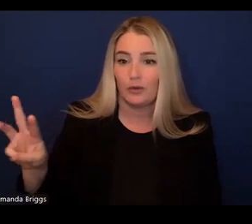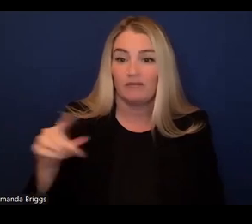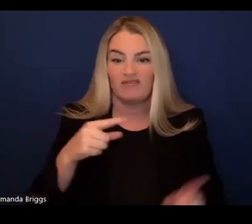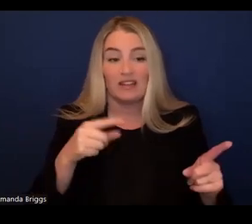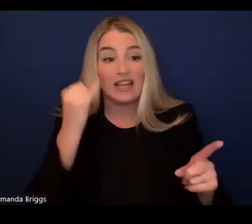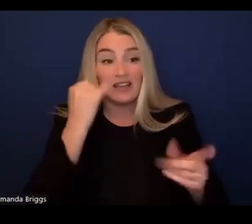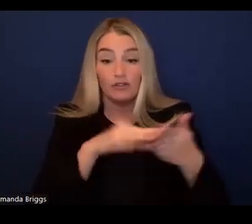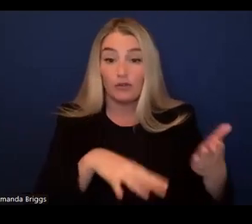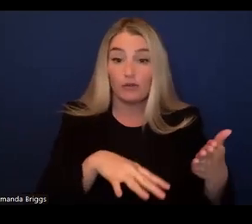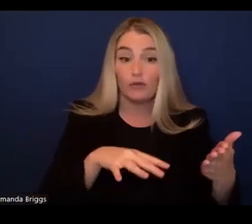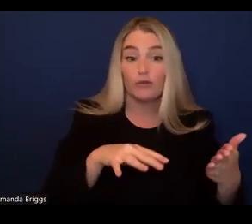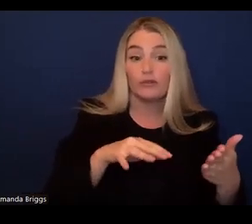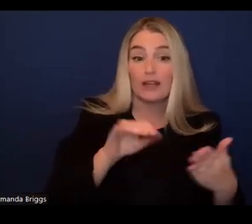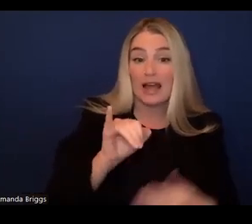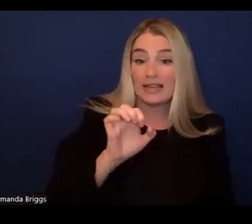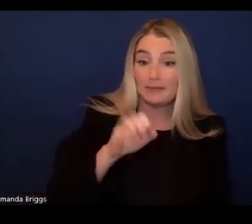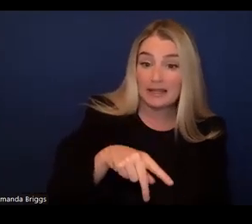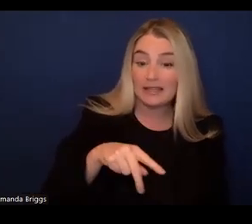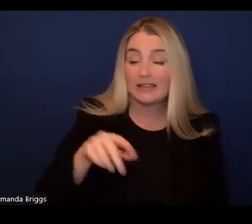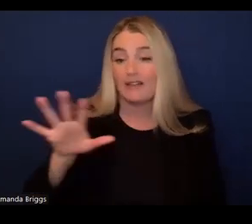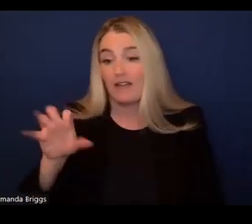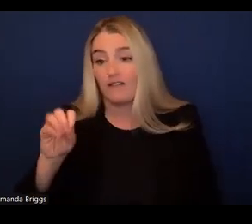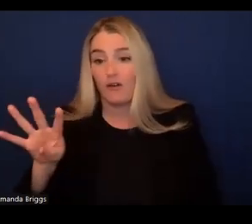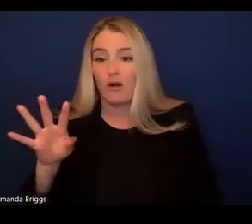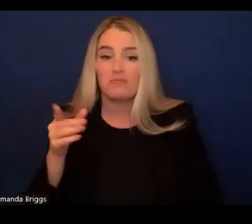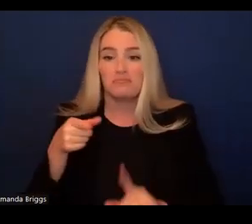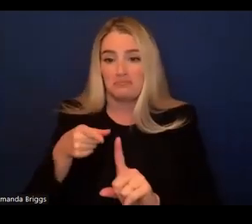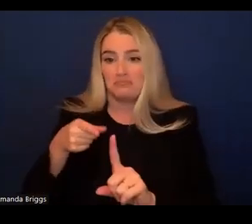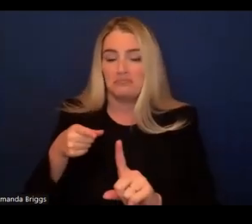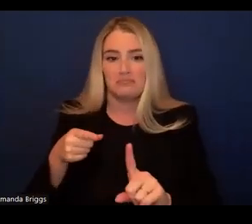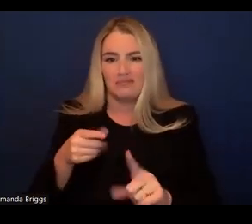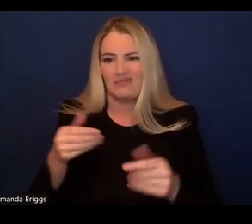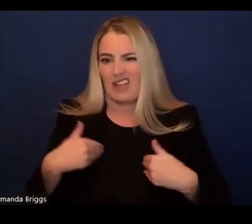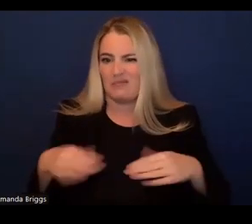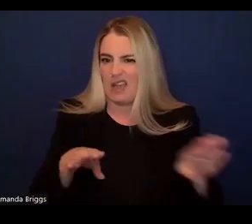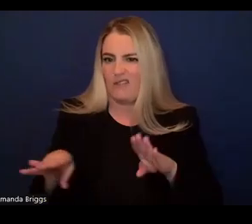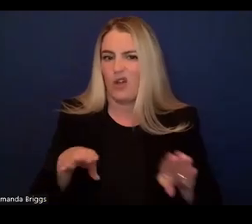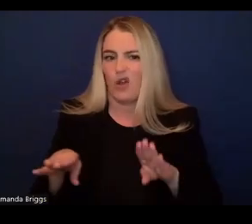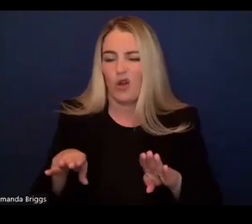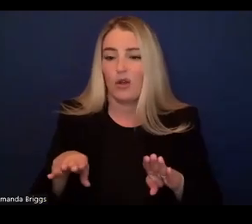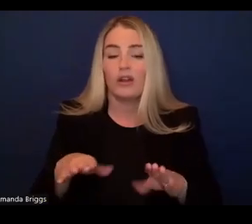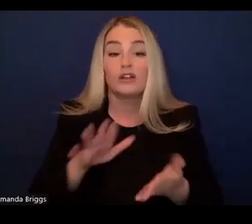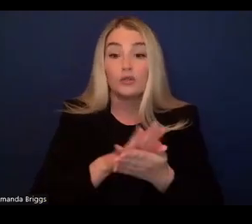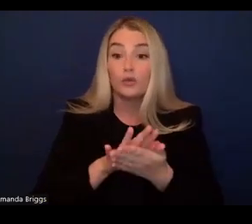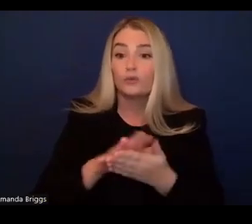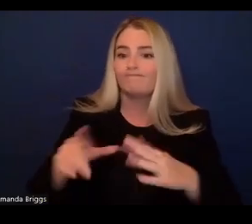Plan engages in behavior to the school, gives the student a suspension for the behavior.